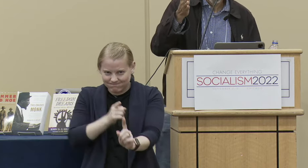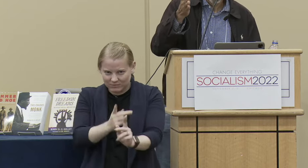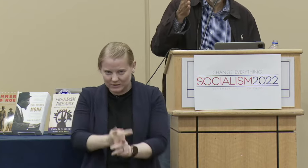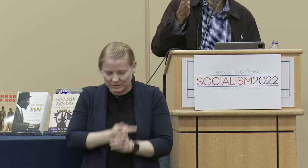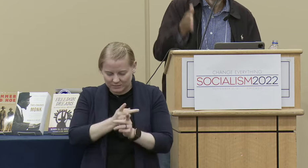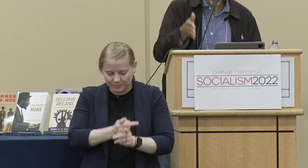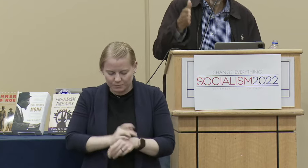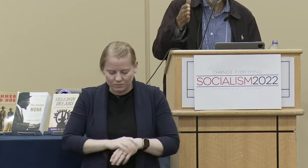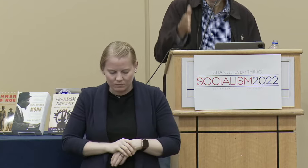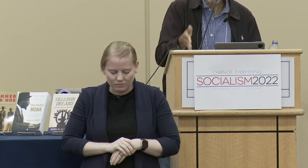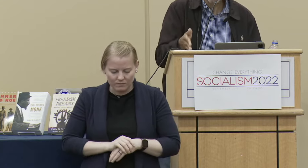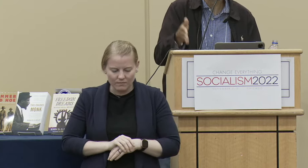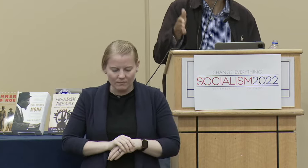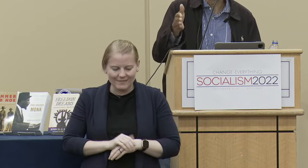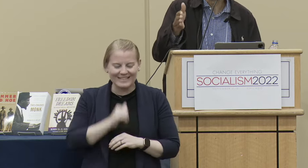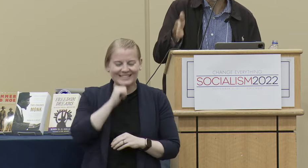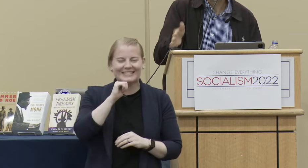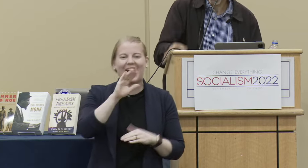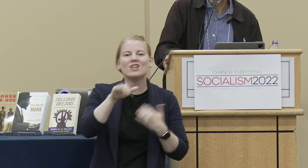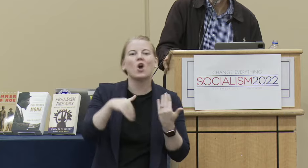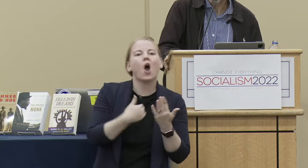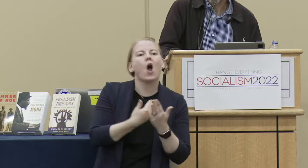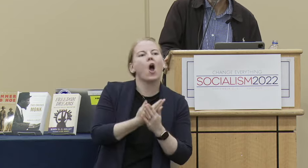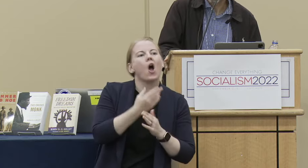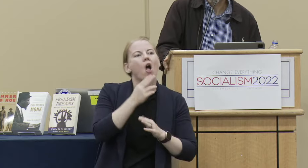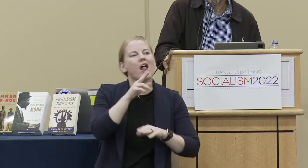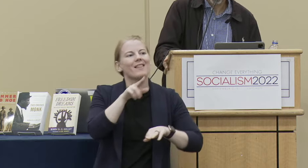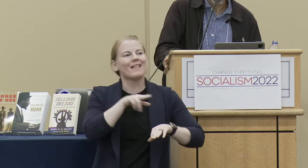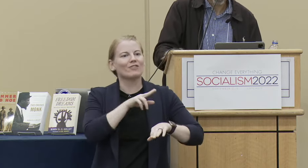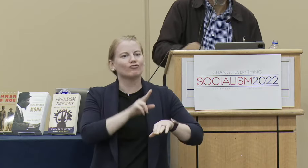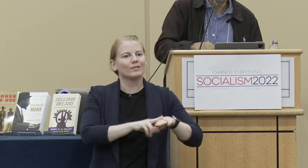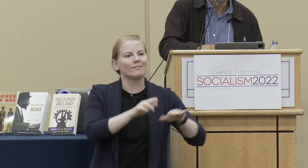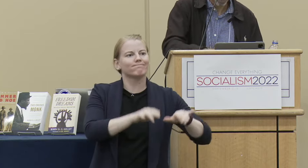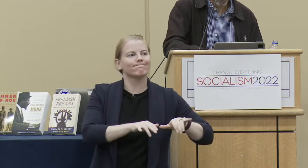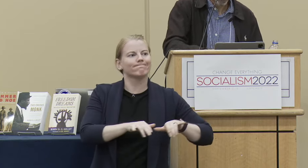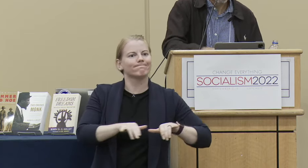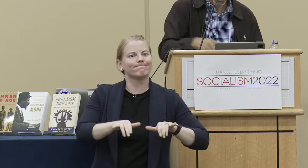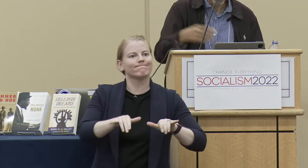trying to thread a very careful needle here. Not all